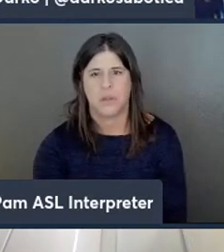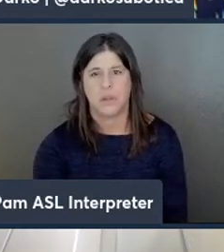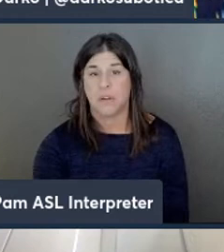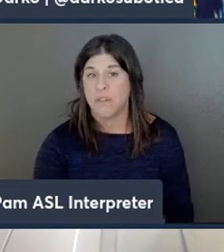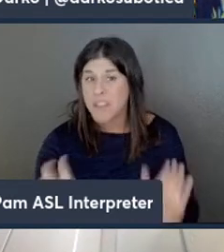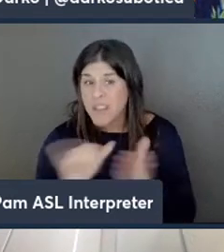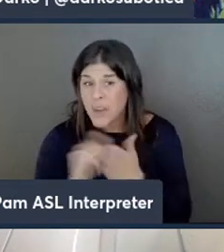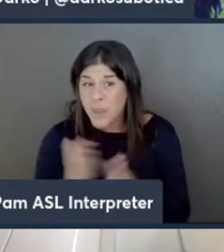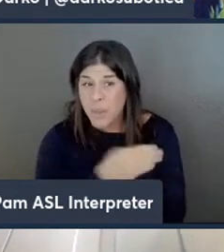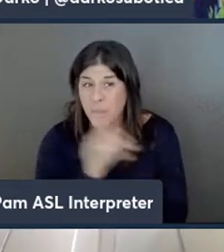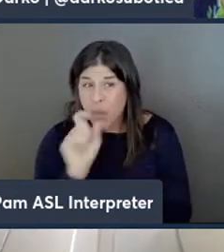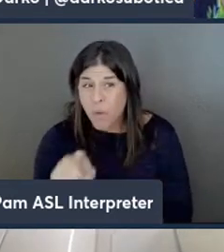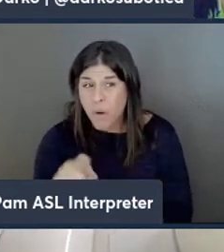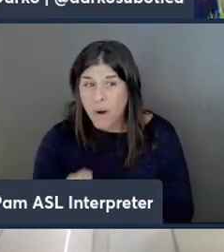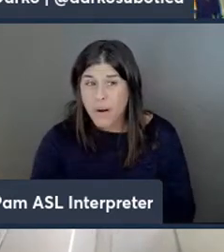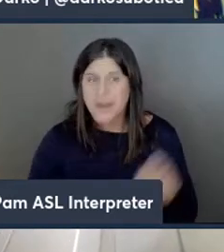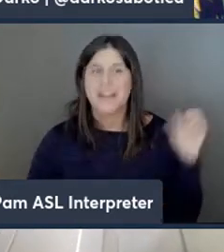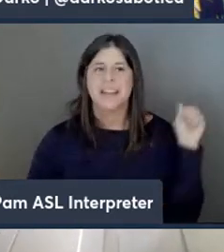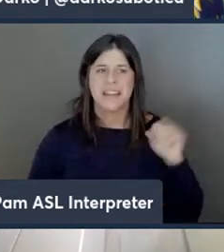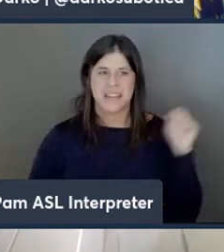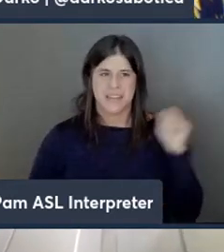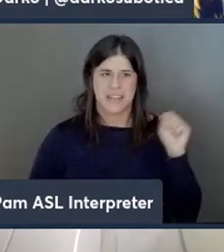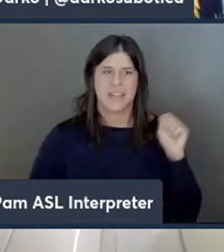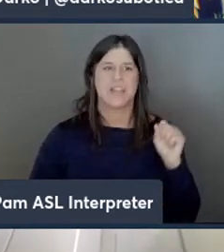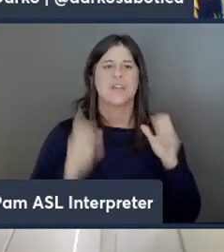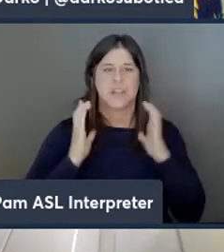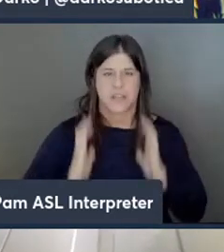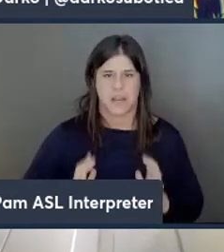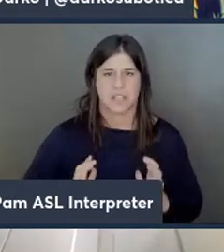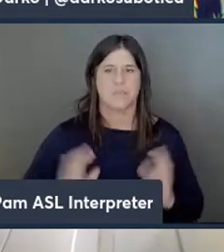Yeah, so customers were doing this before,